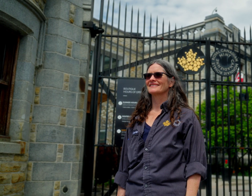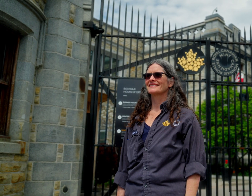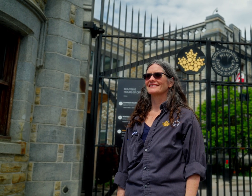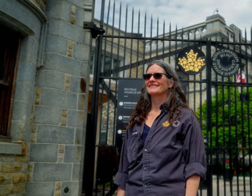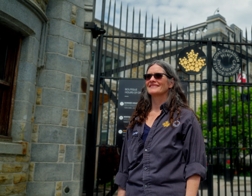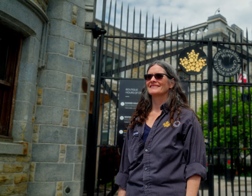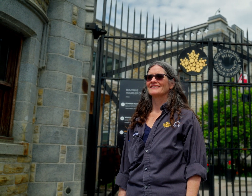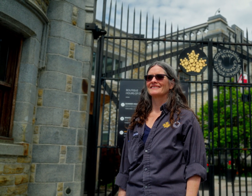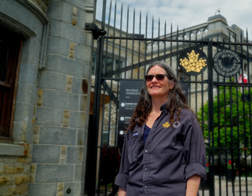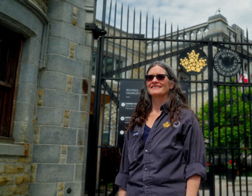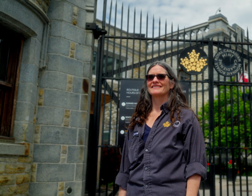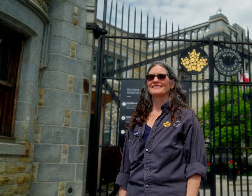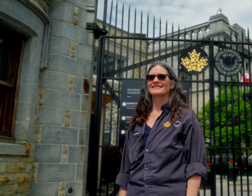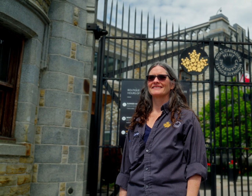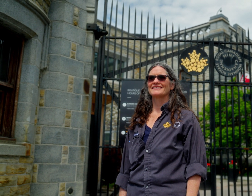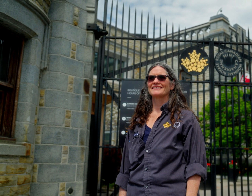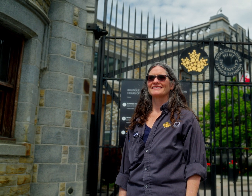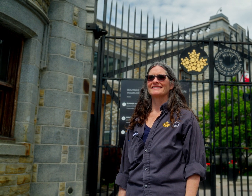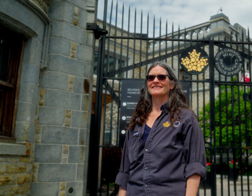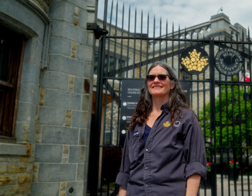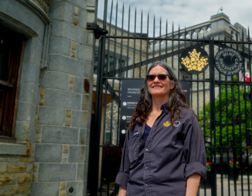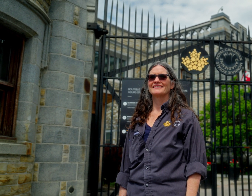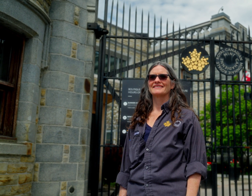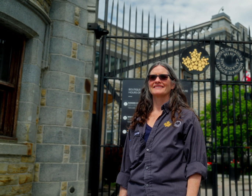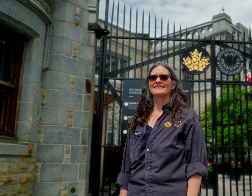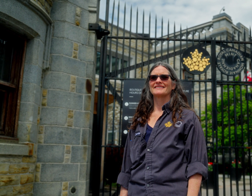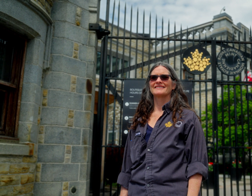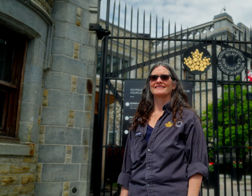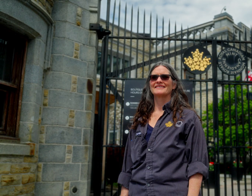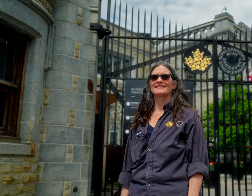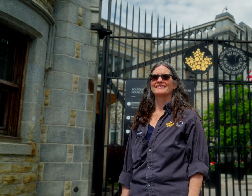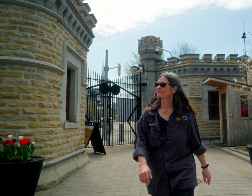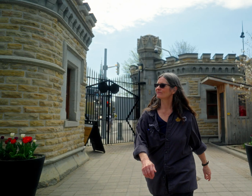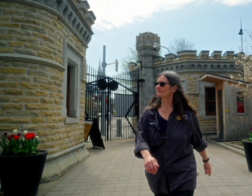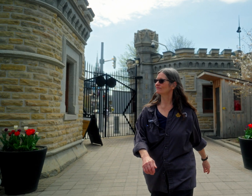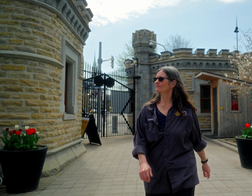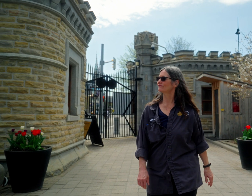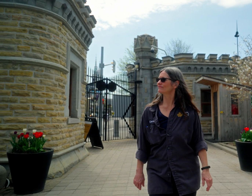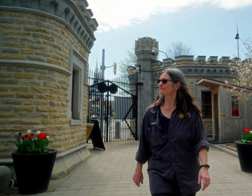I was able to understand and learn so much. I didn't realize how much I was missing,